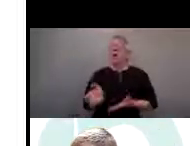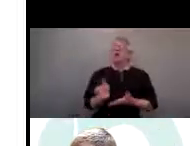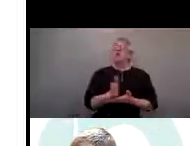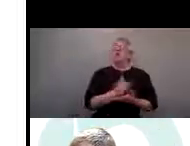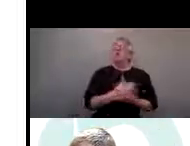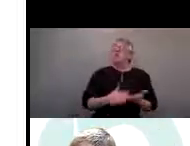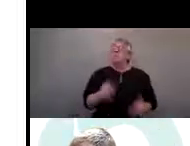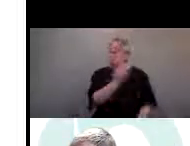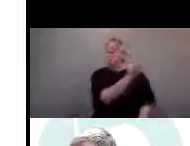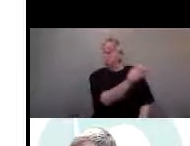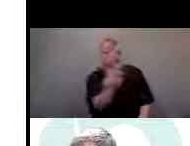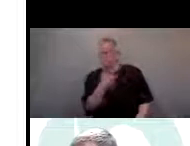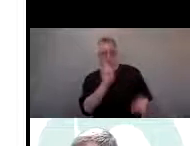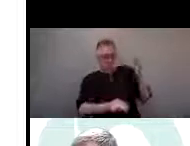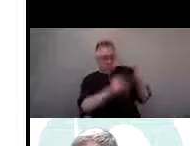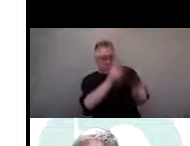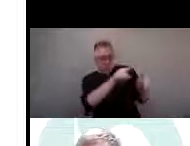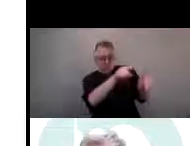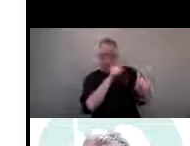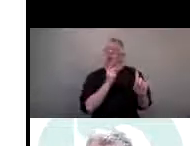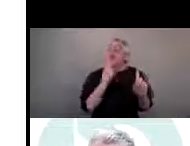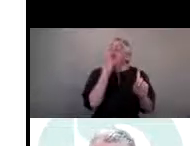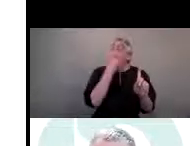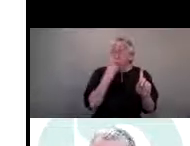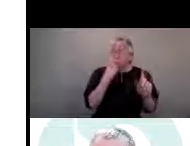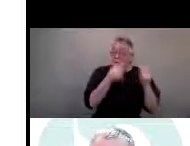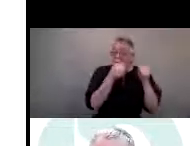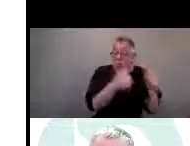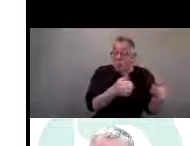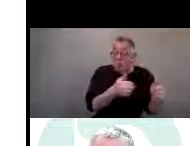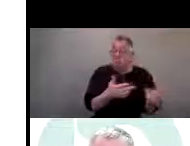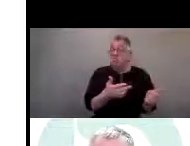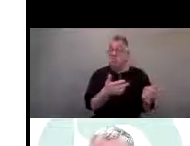. Some people will go through